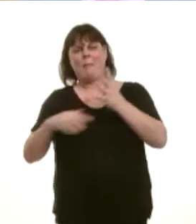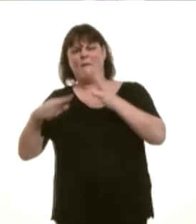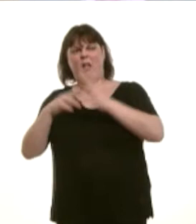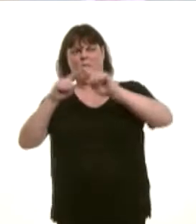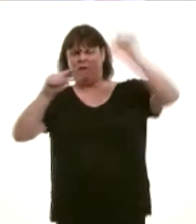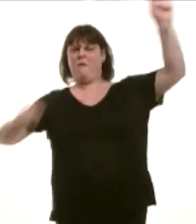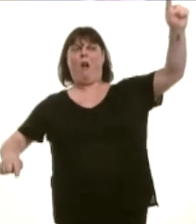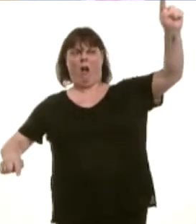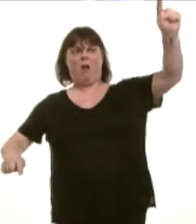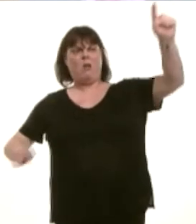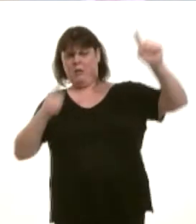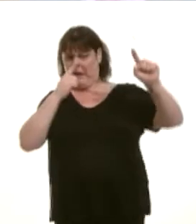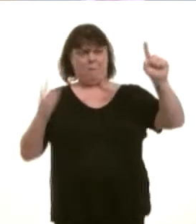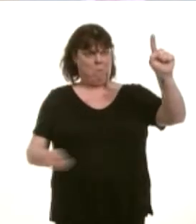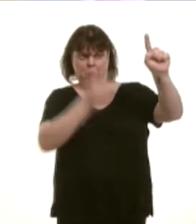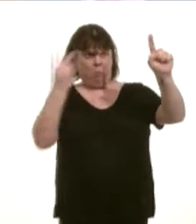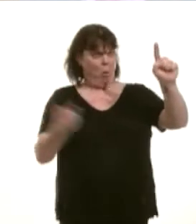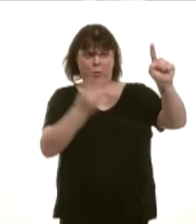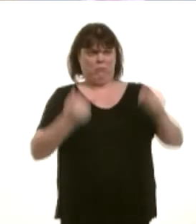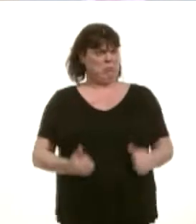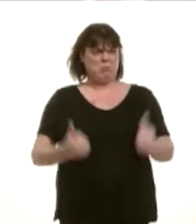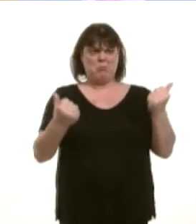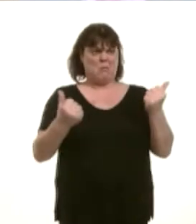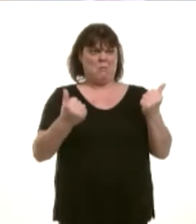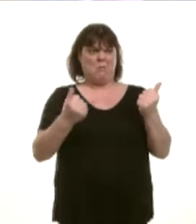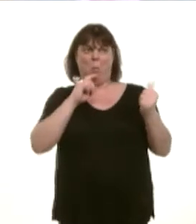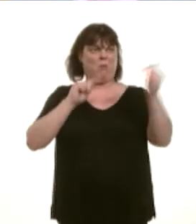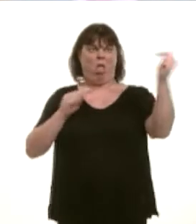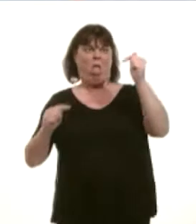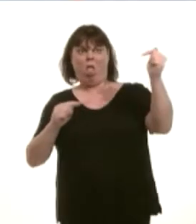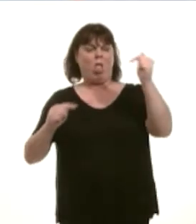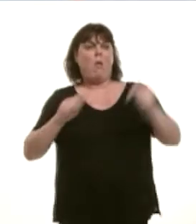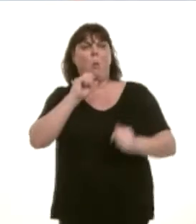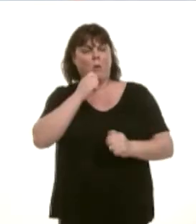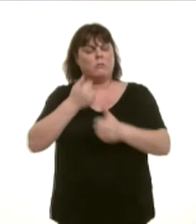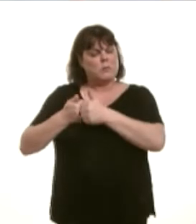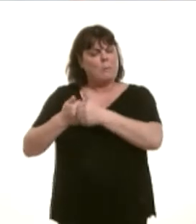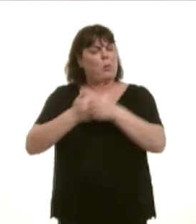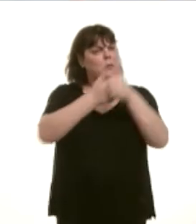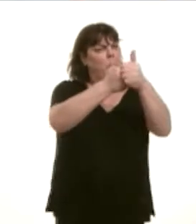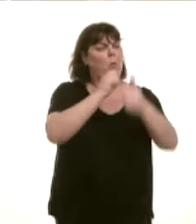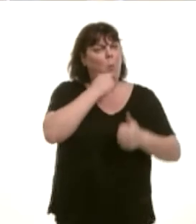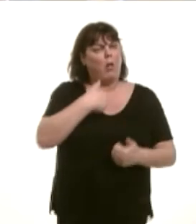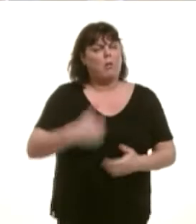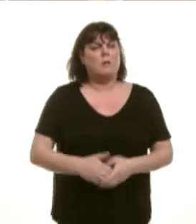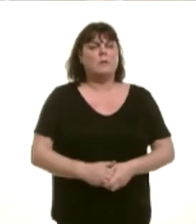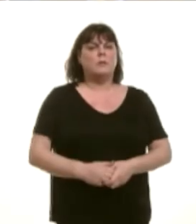We’ve been supportive of it and we look to be as supportive as we can be of it in the future. Y Llywydd / The Presiding Officer: We now move to questions from the party leaders and,